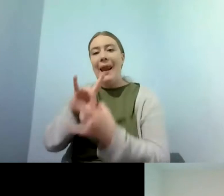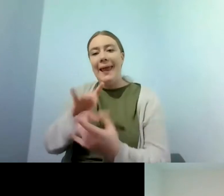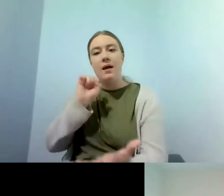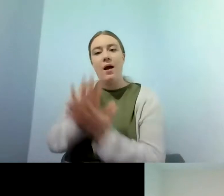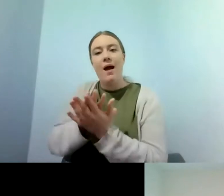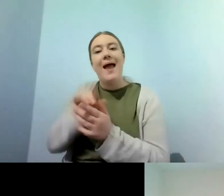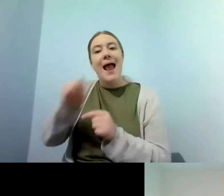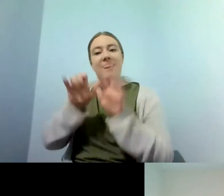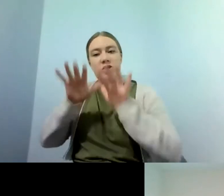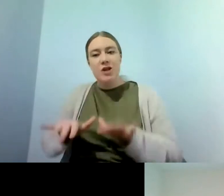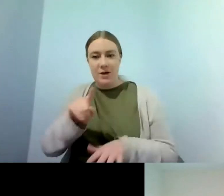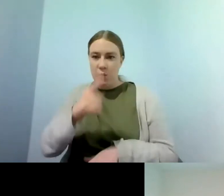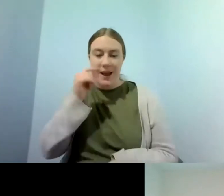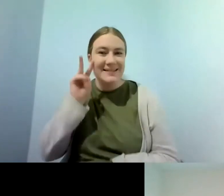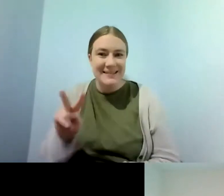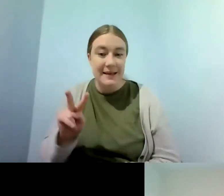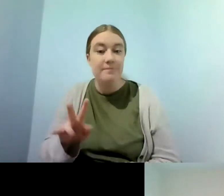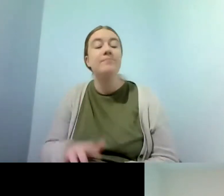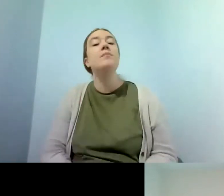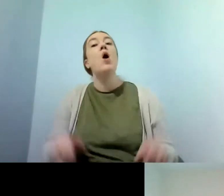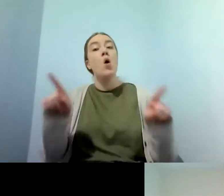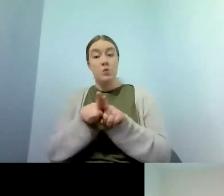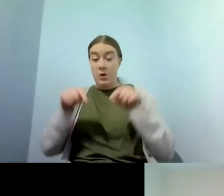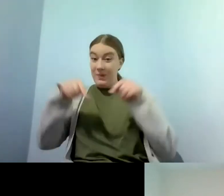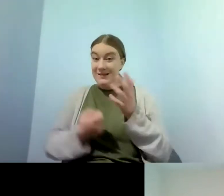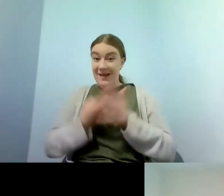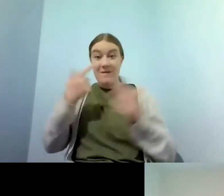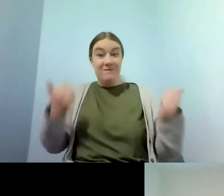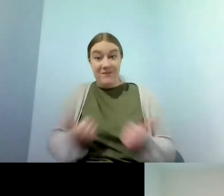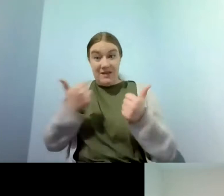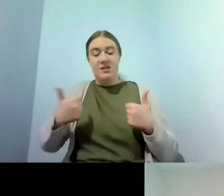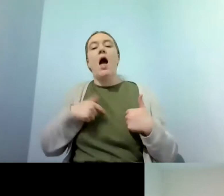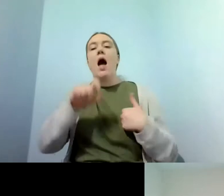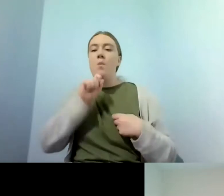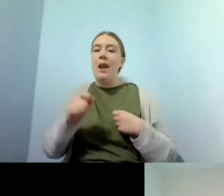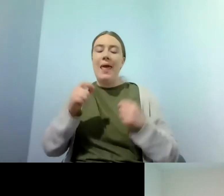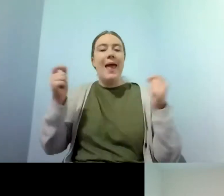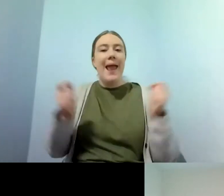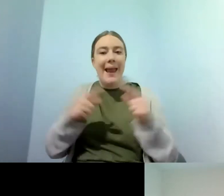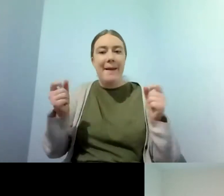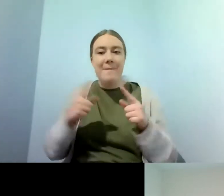shortly um after the event i'll be sending out an email with a link to a survey that would be really